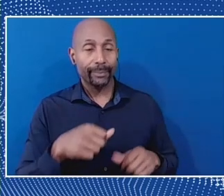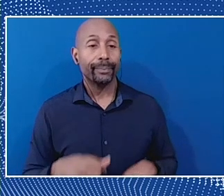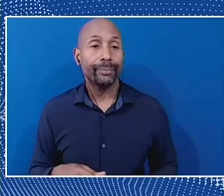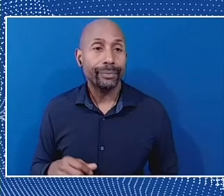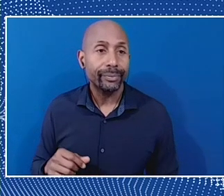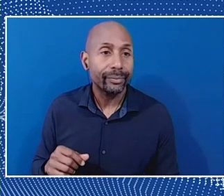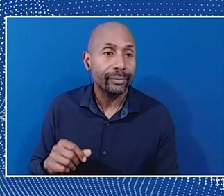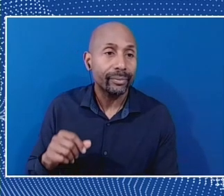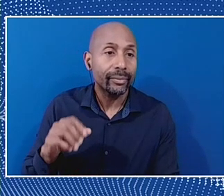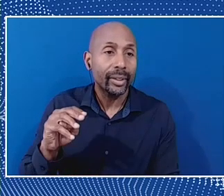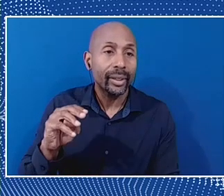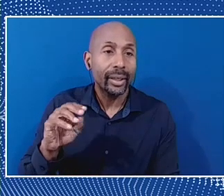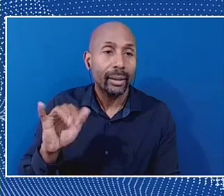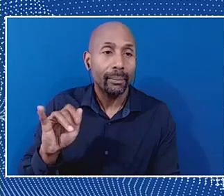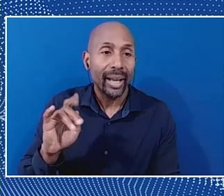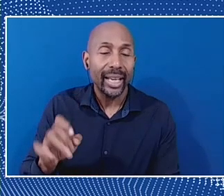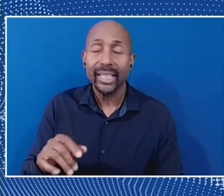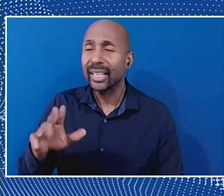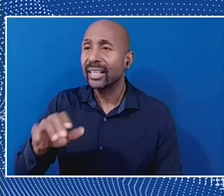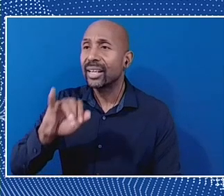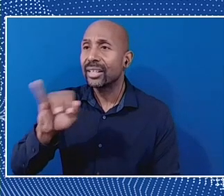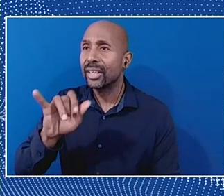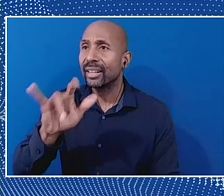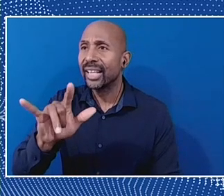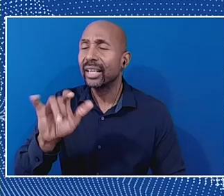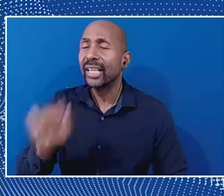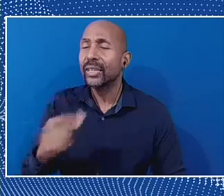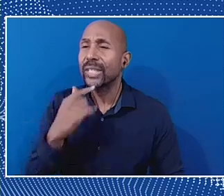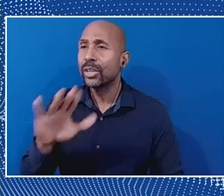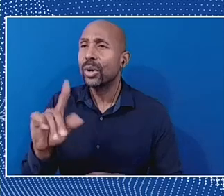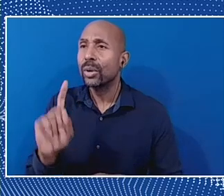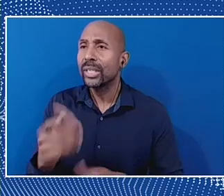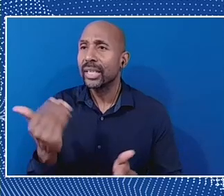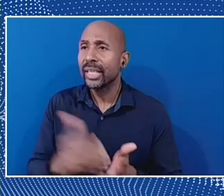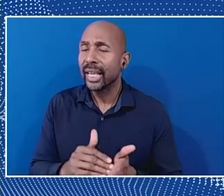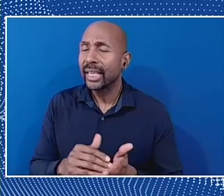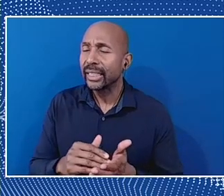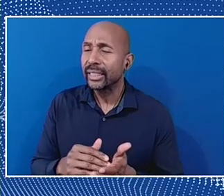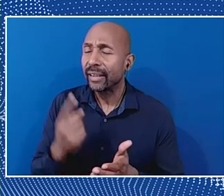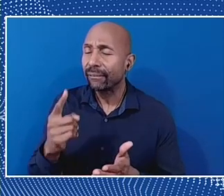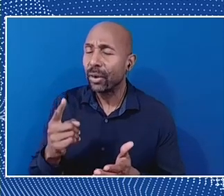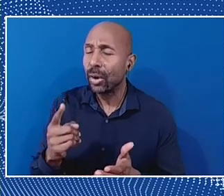Yeah. So how will the borrower's ability to